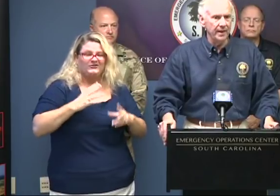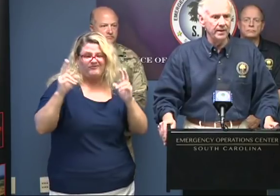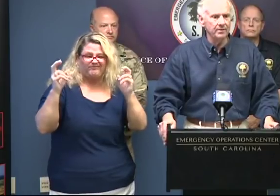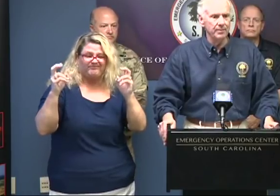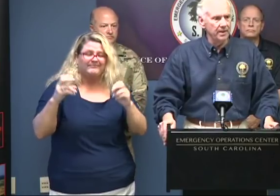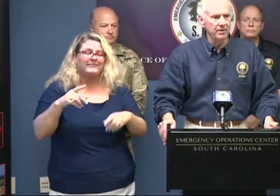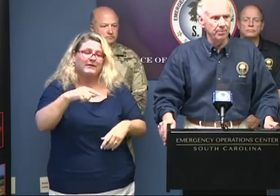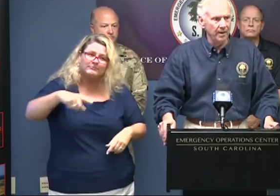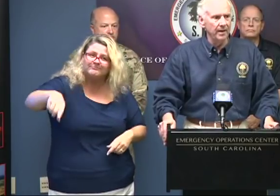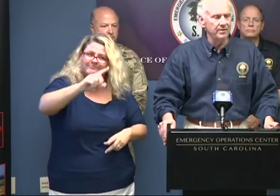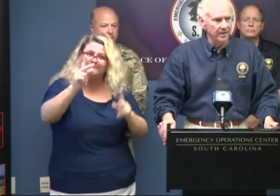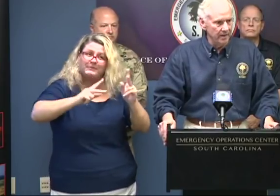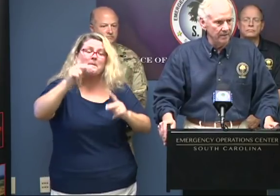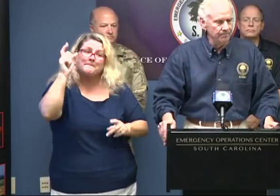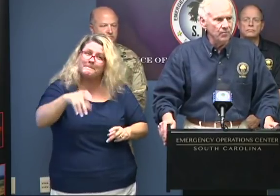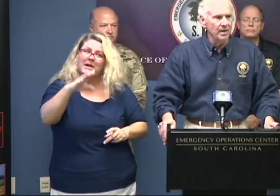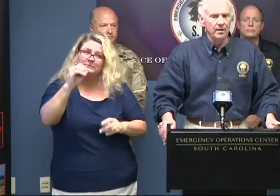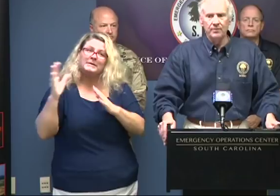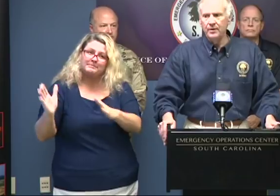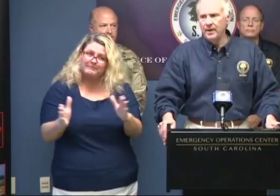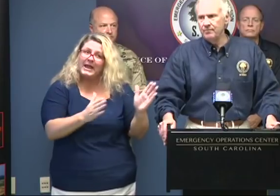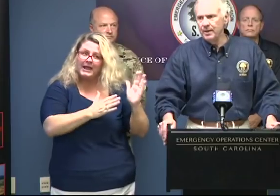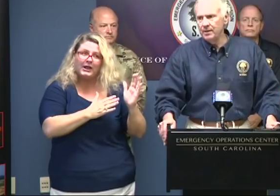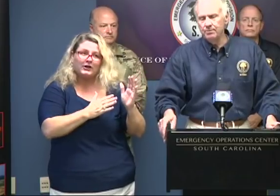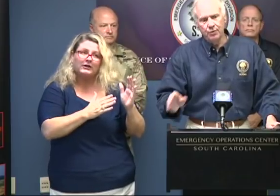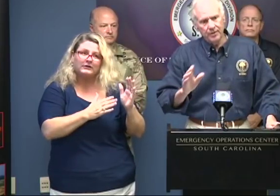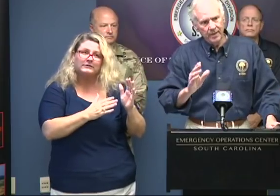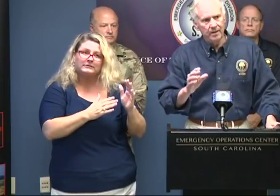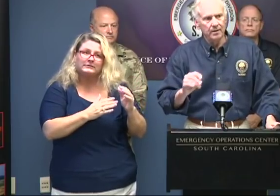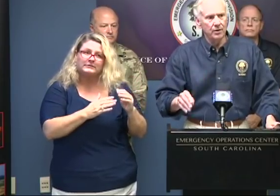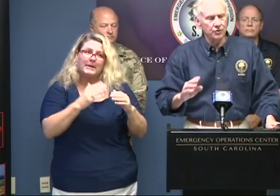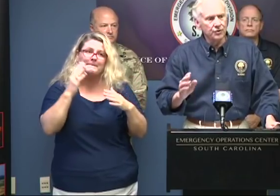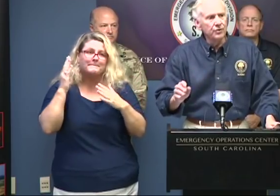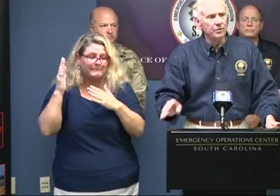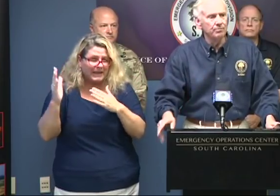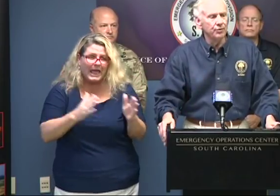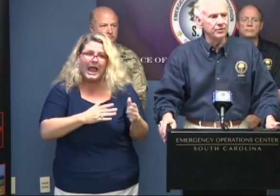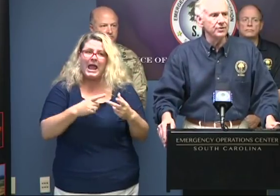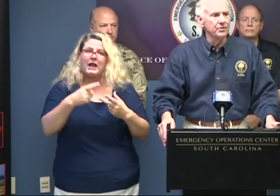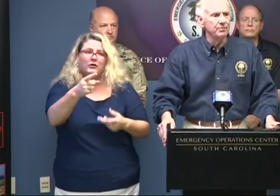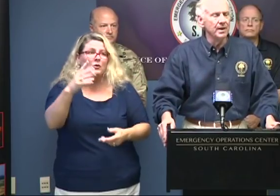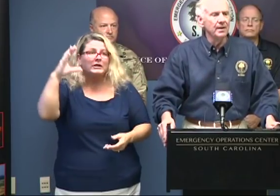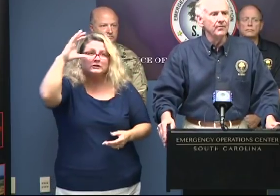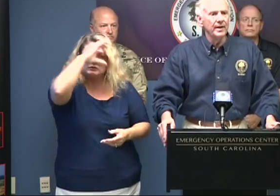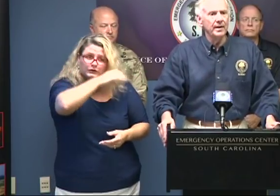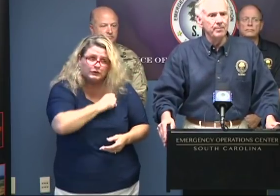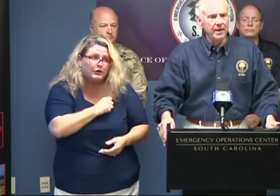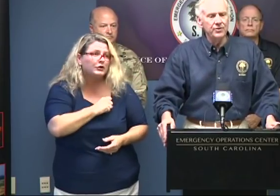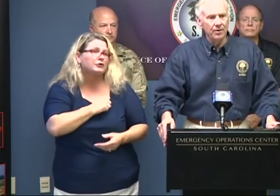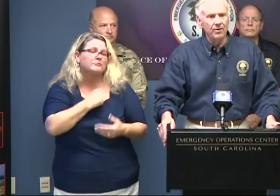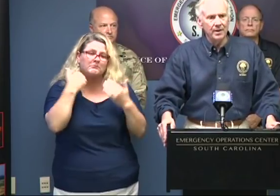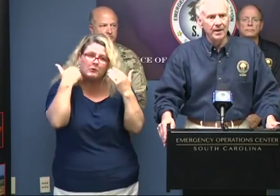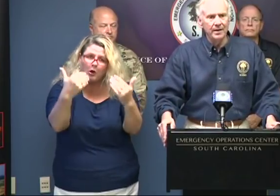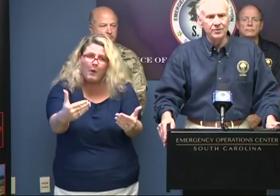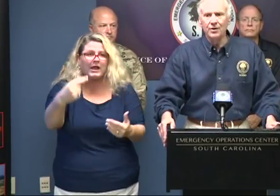And that is make your plans now. Pretend, assume, presume that a major hurricane is